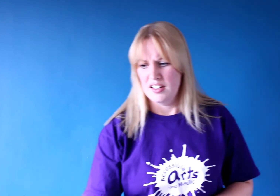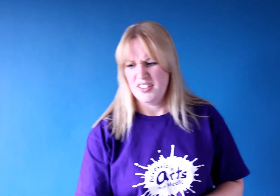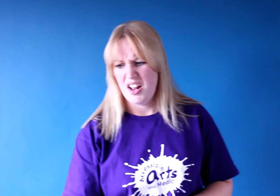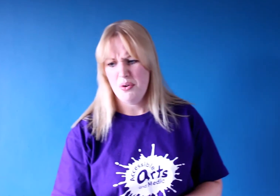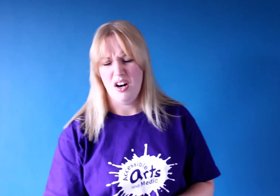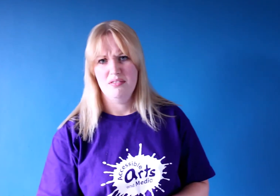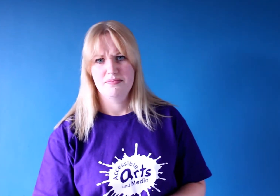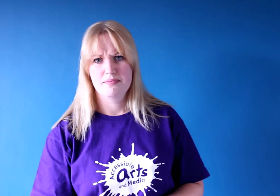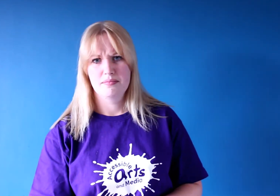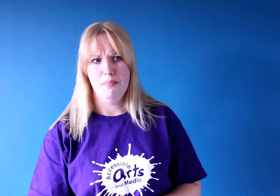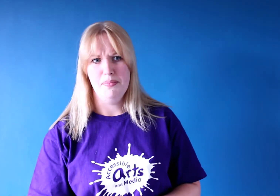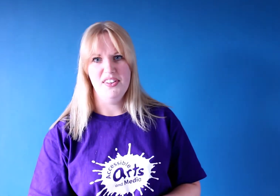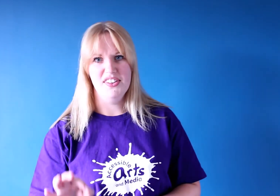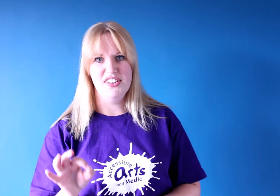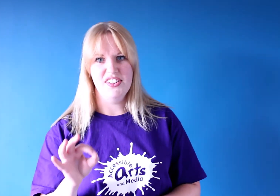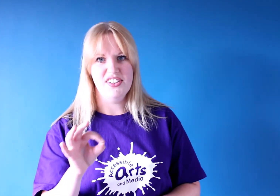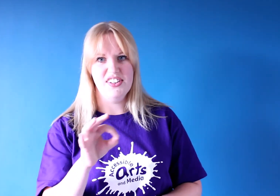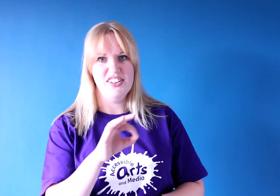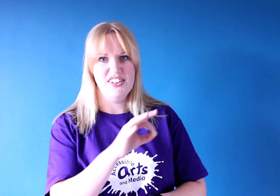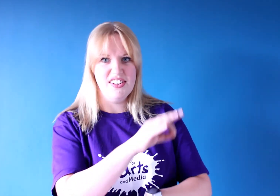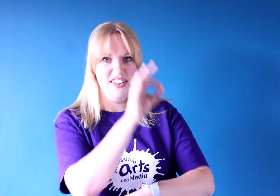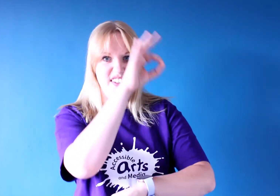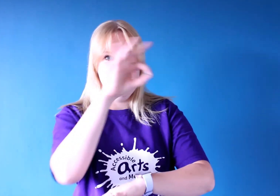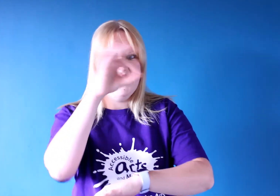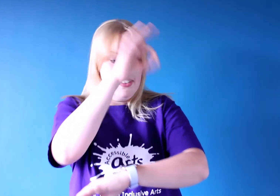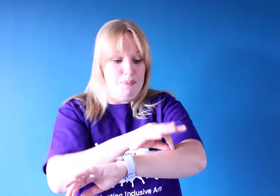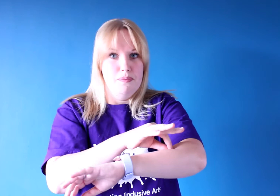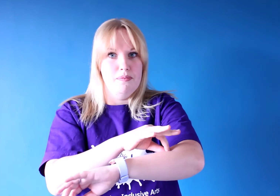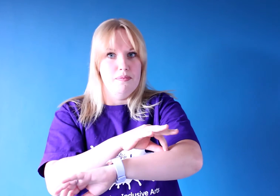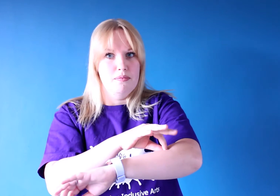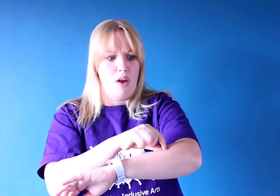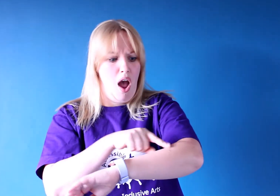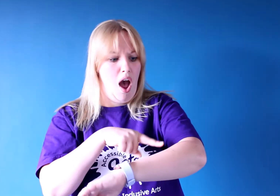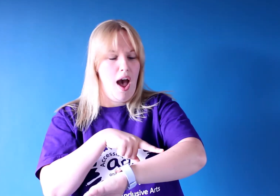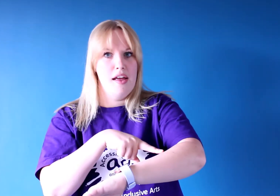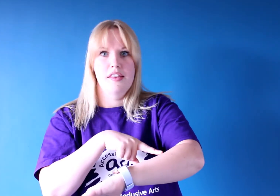Do you know what? Bbbzzz.